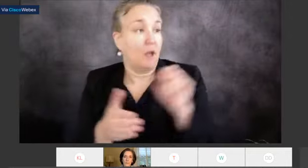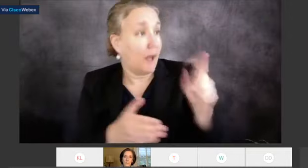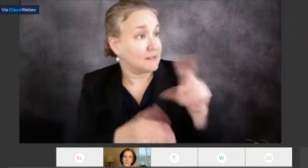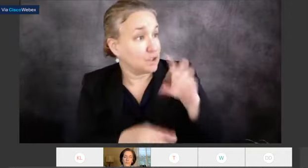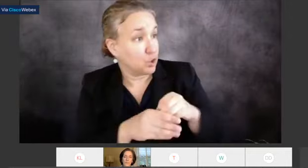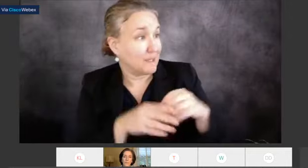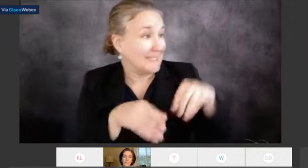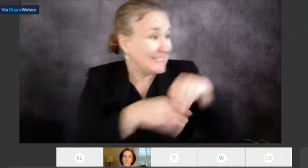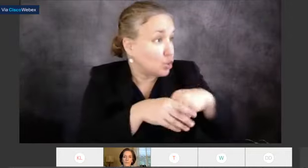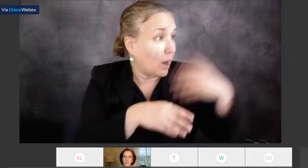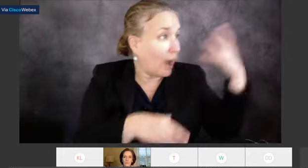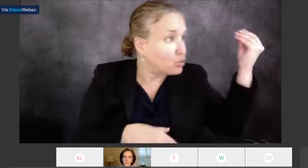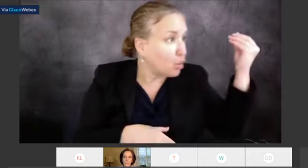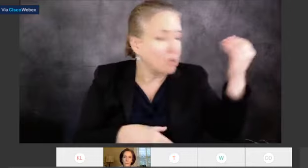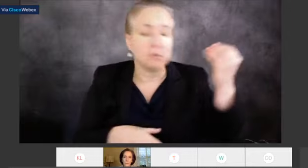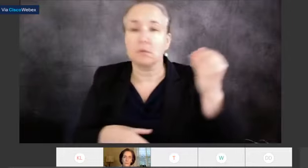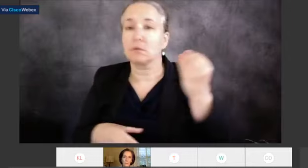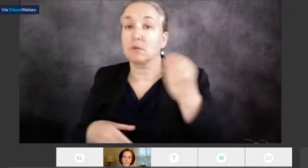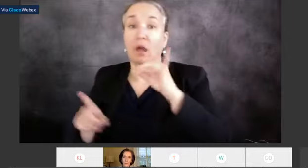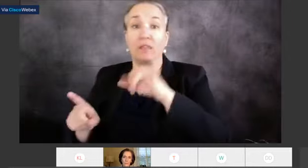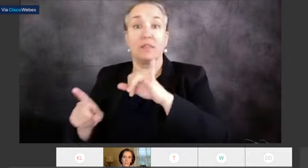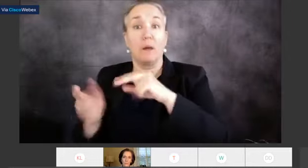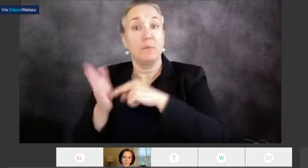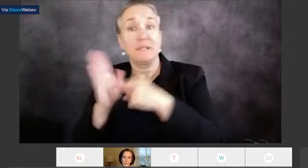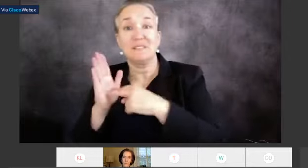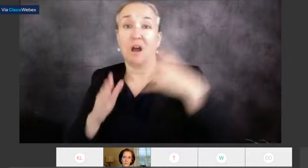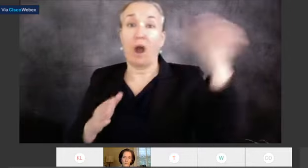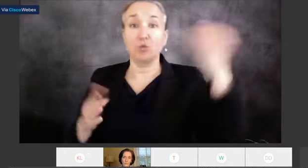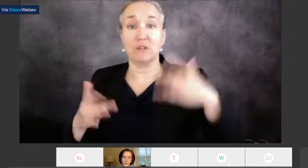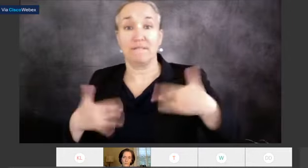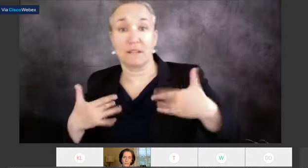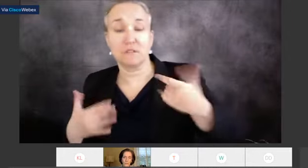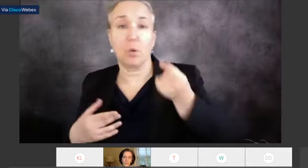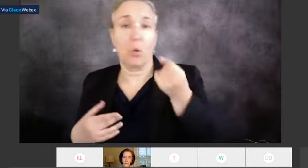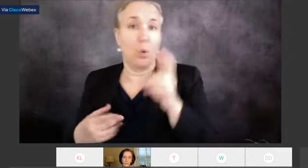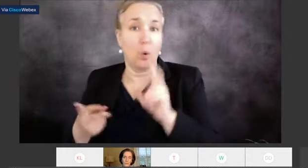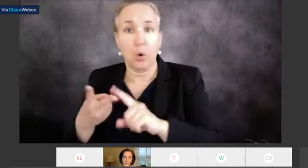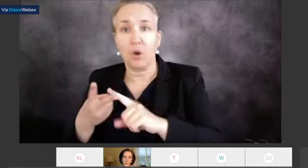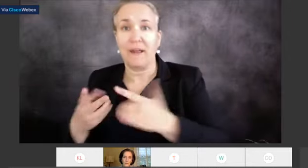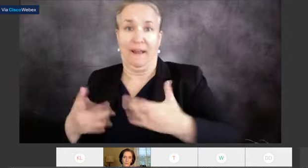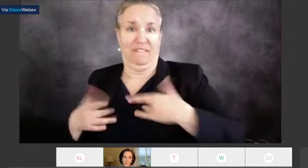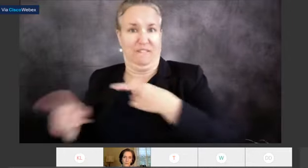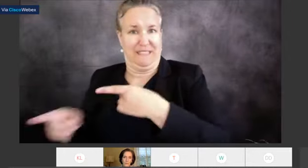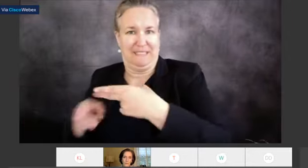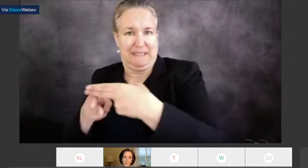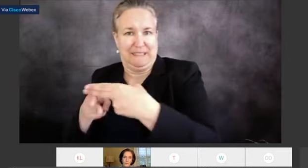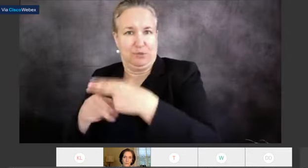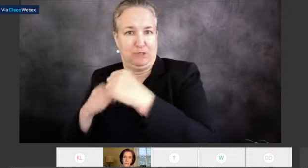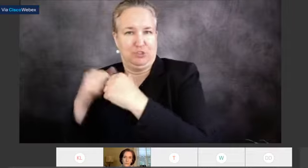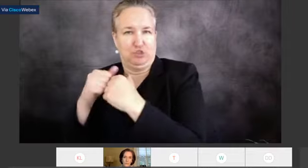[Solicitor] so this is applicable to outdoor events or events in temporary structures